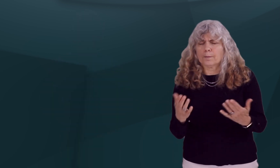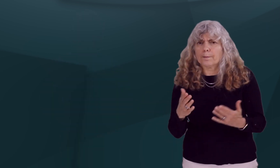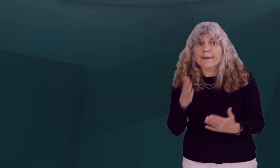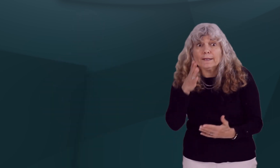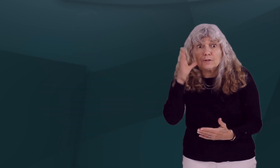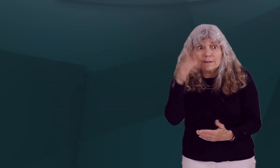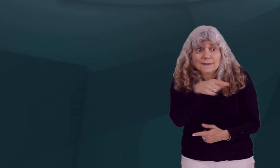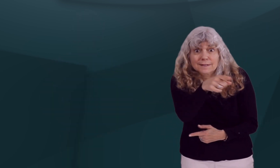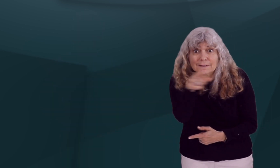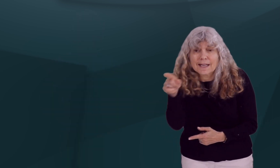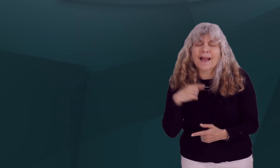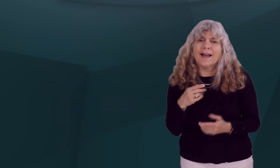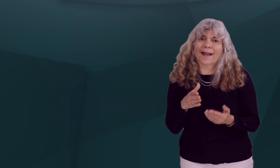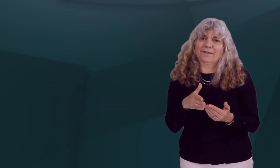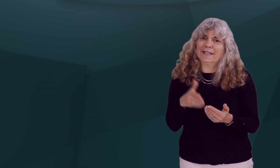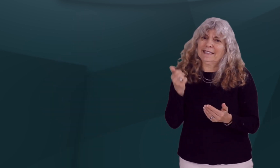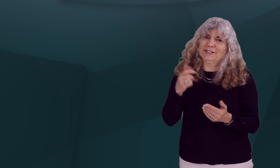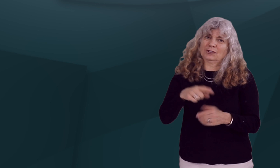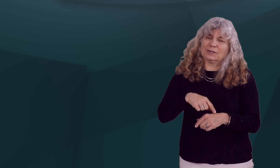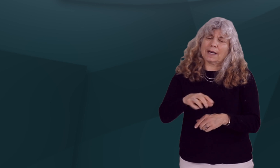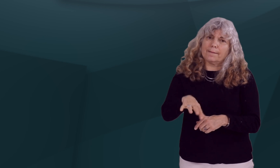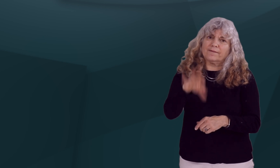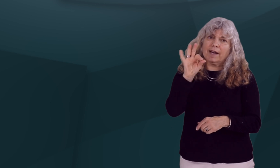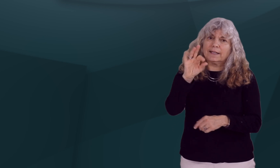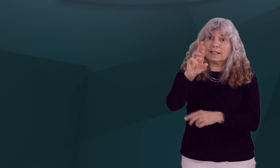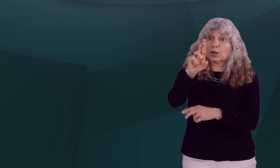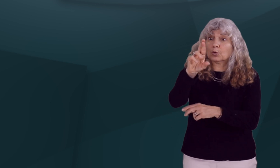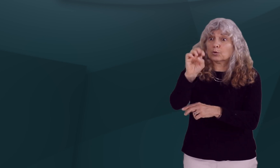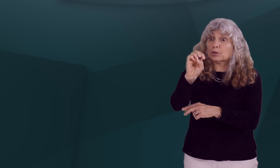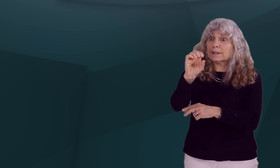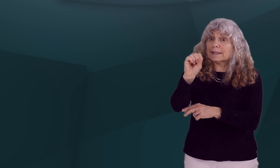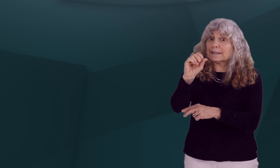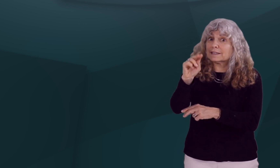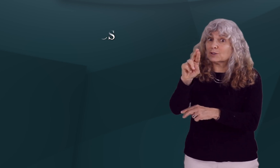Now, all of you parents out there today have an easier time finding resources.